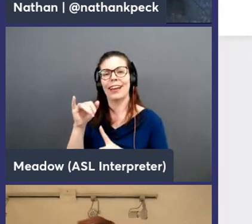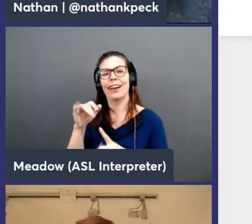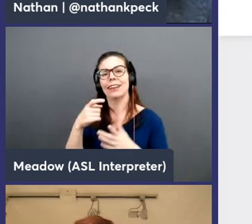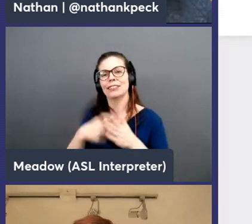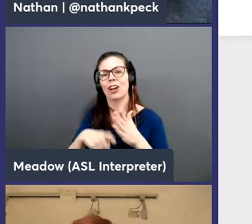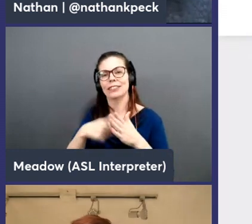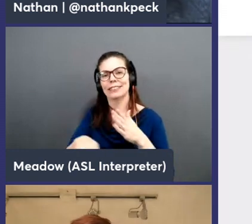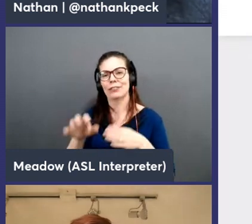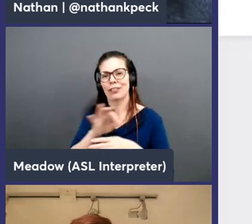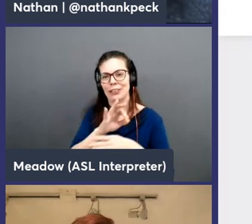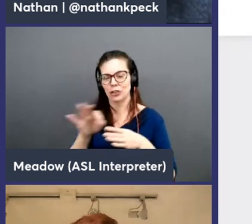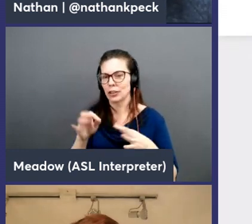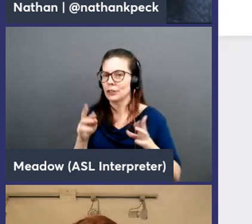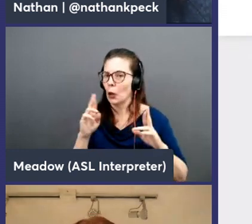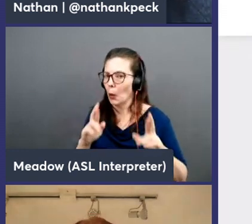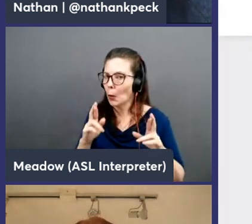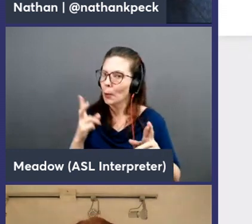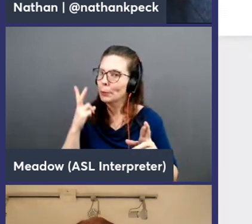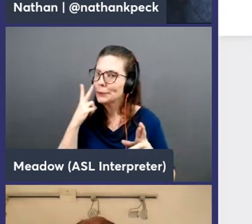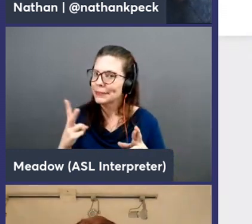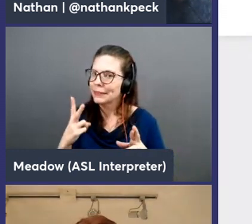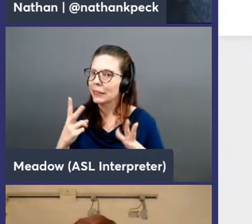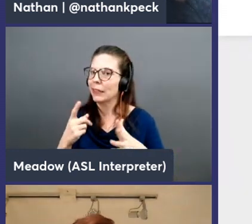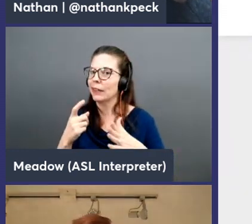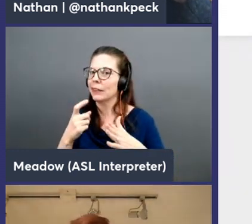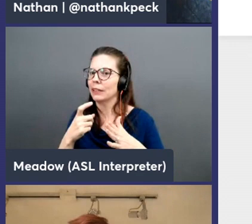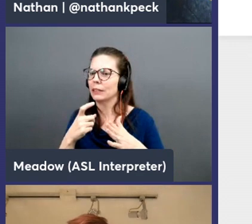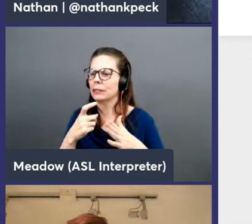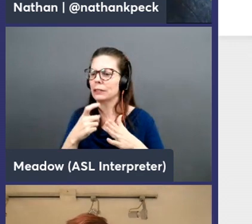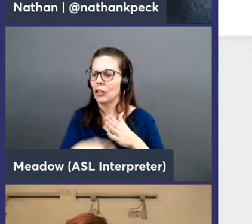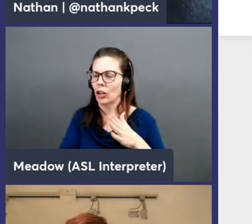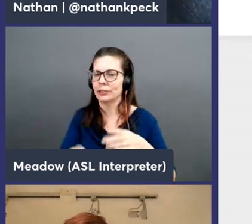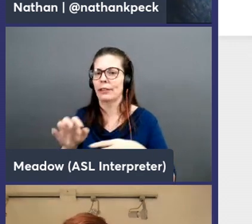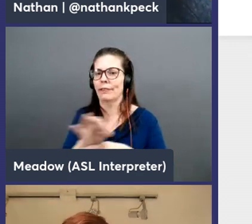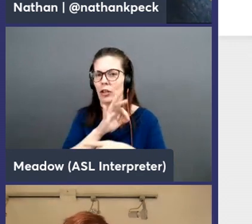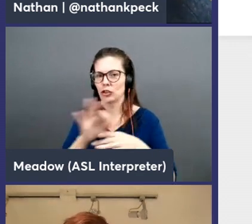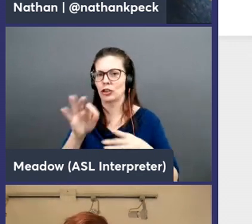So you would hope to see the cost function going down as you iterate